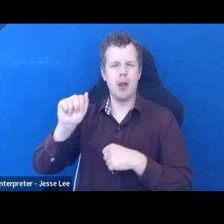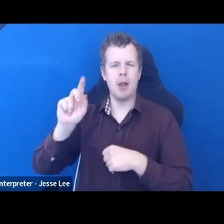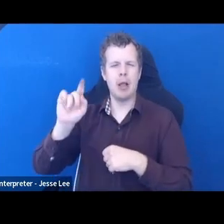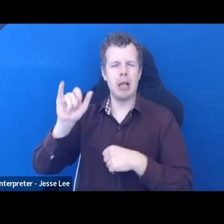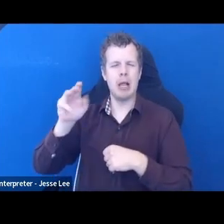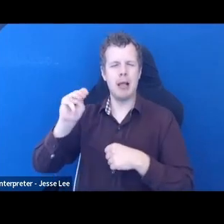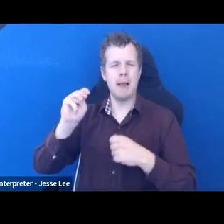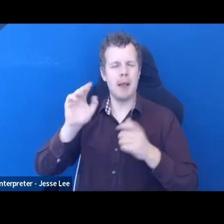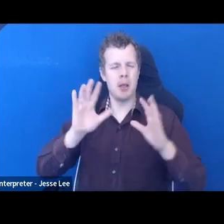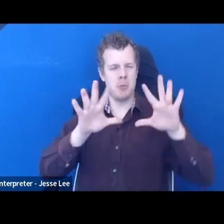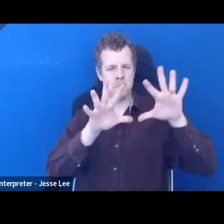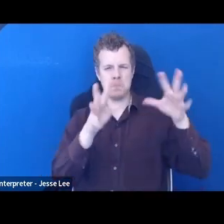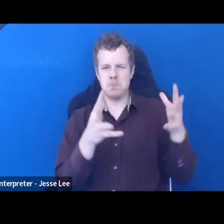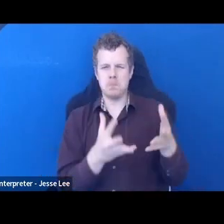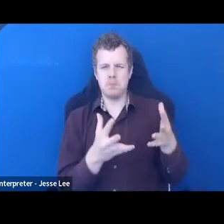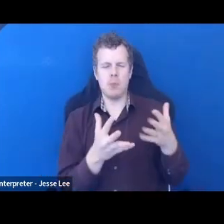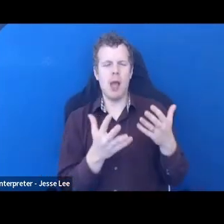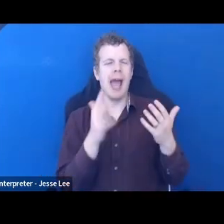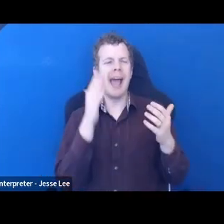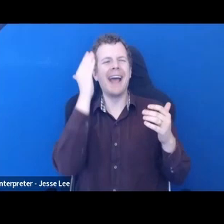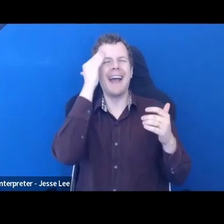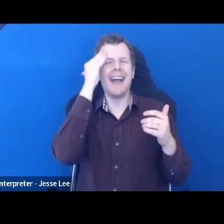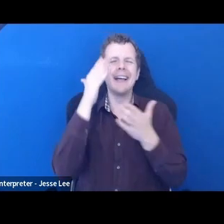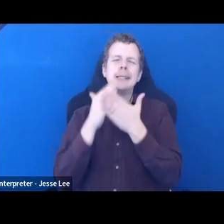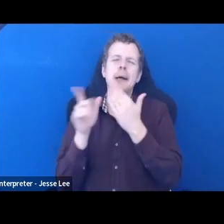for variability among those themes and the answers that were given.